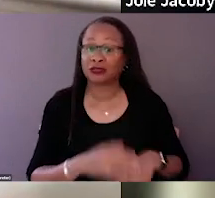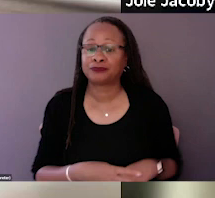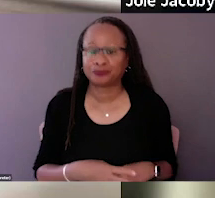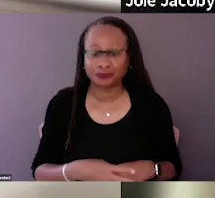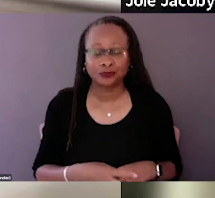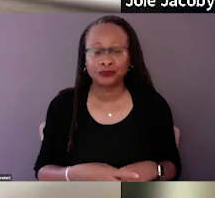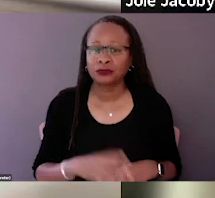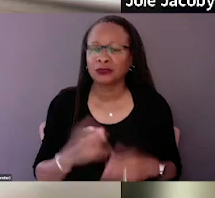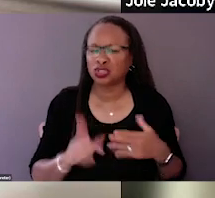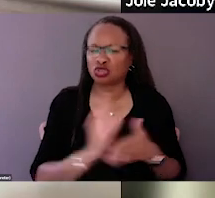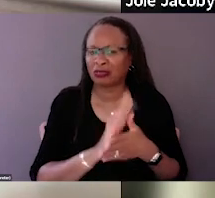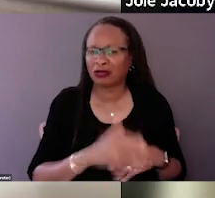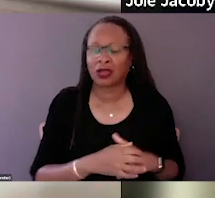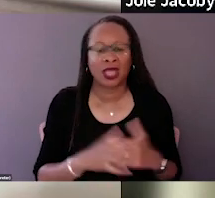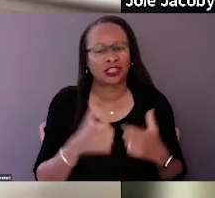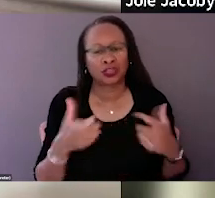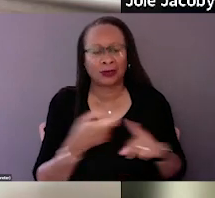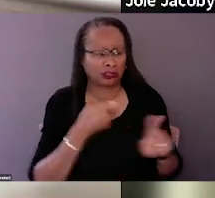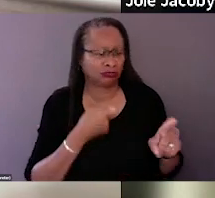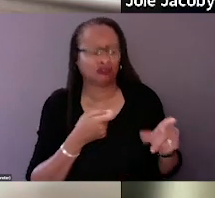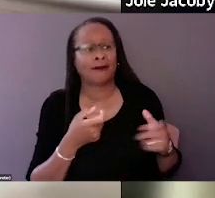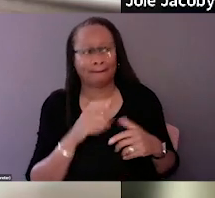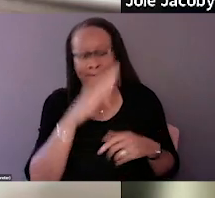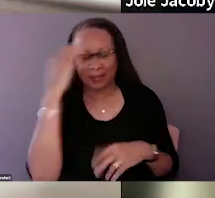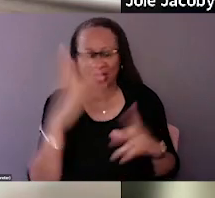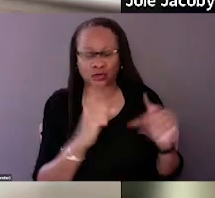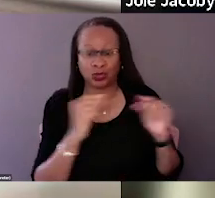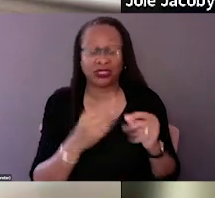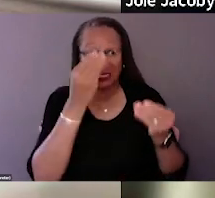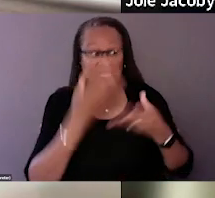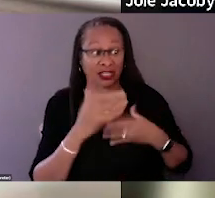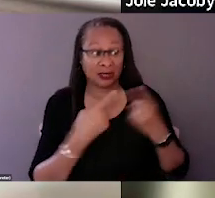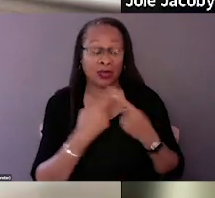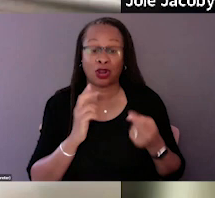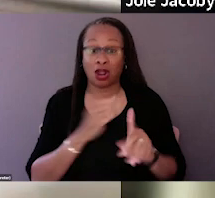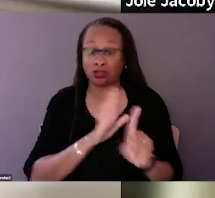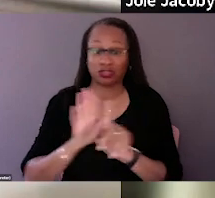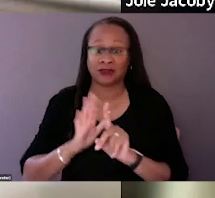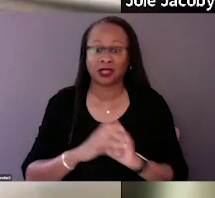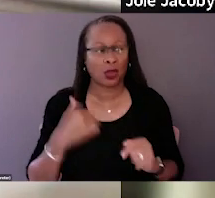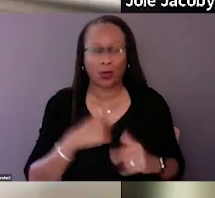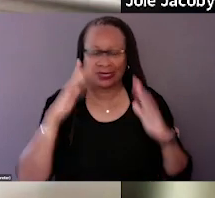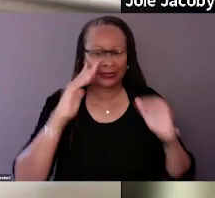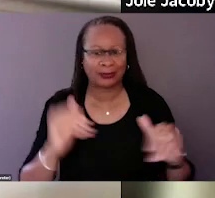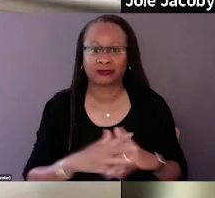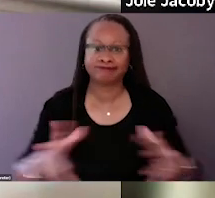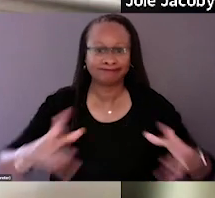telling us about ourselves, which we expected, which we embrace and that's what we do.